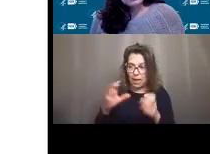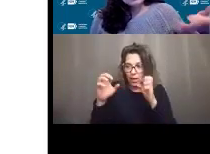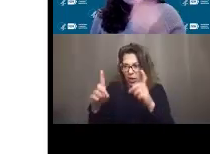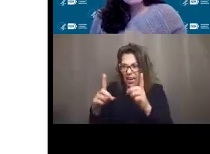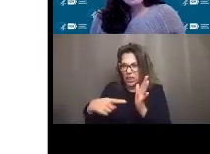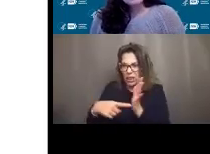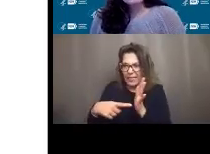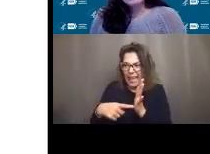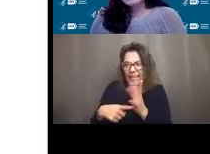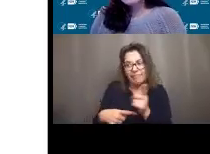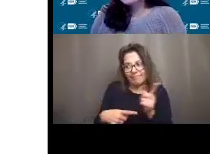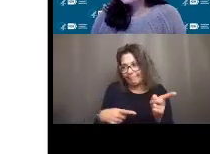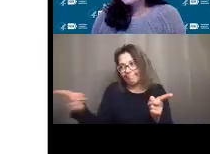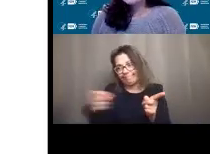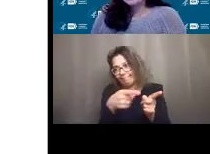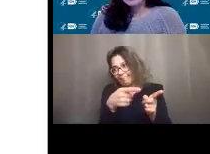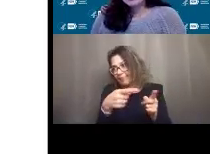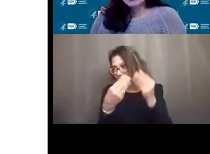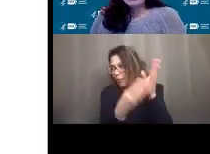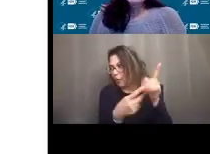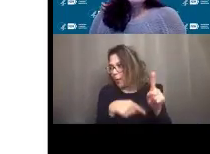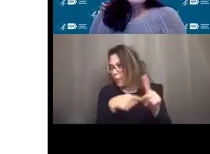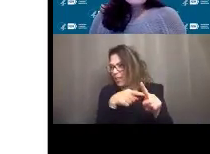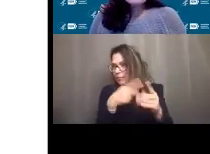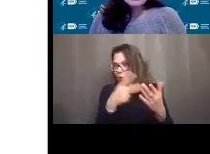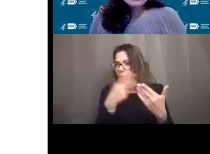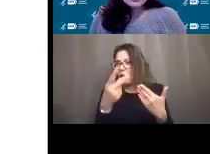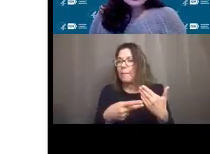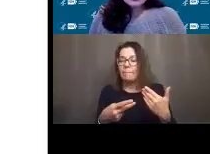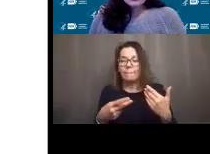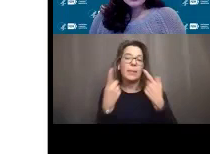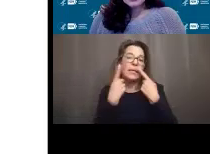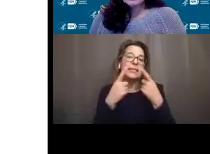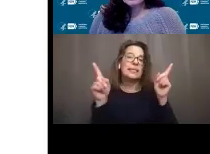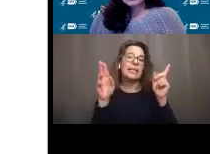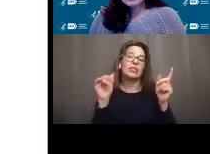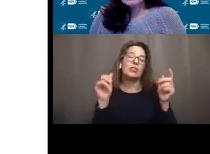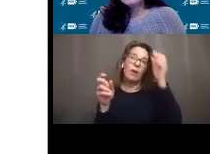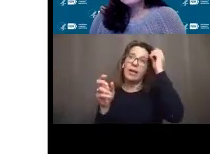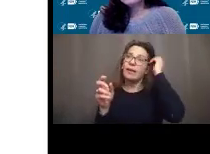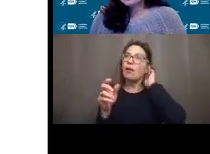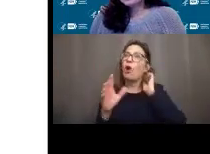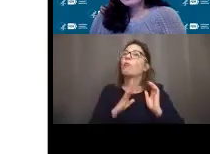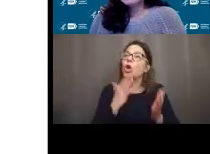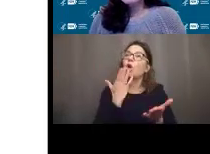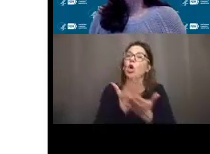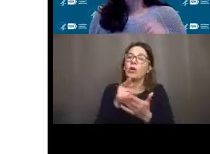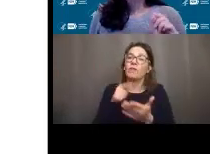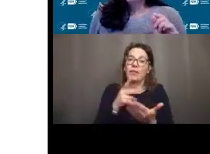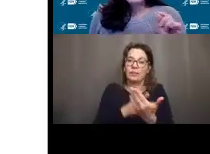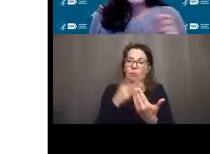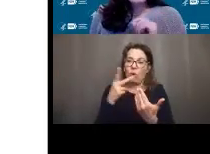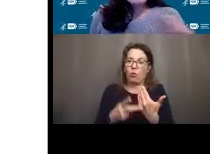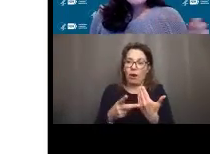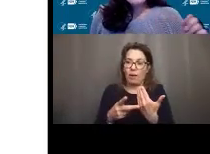The focus is on innovation and potential impact, and really there's no preliminary data,